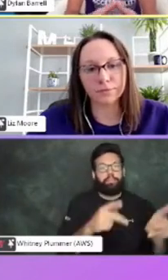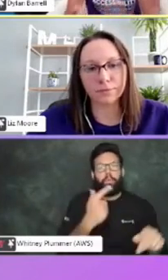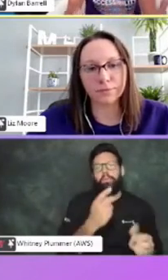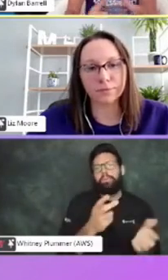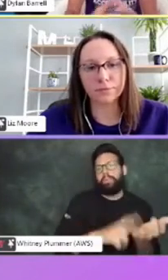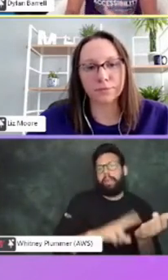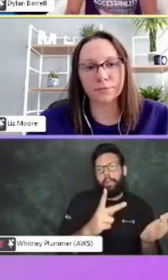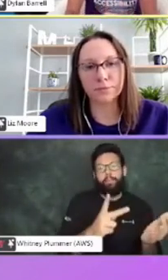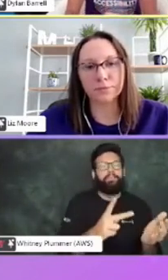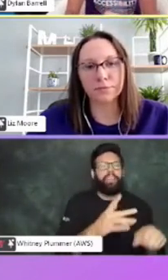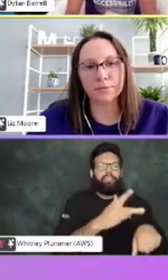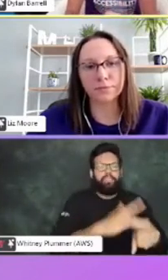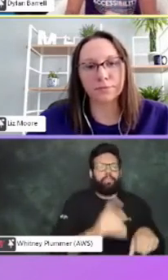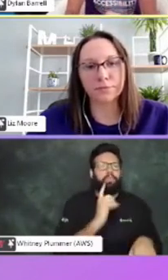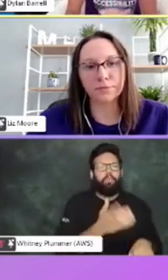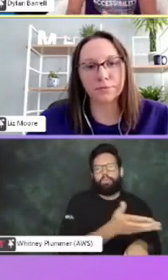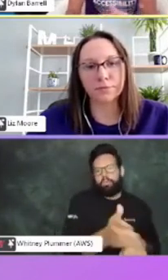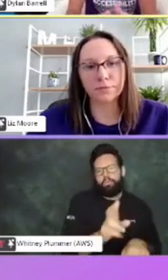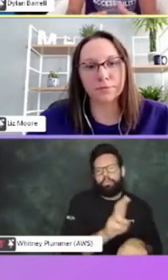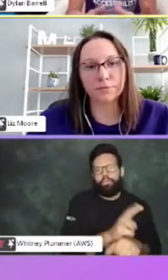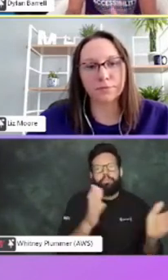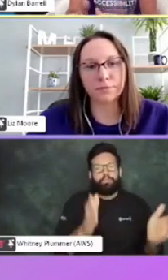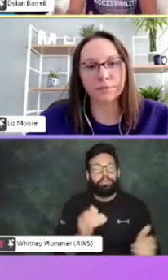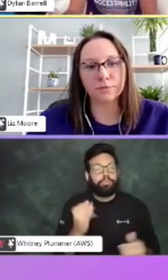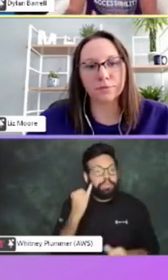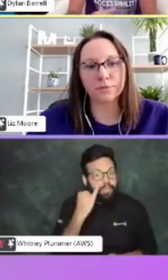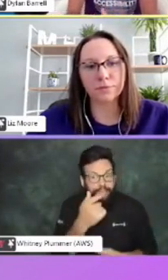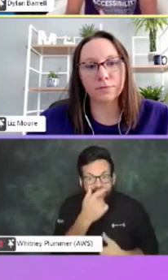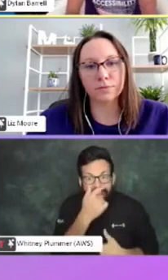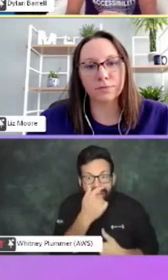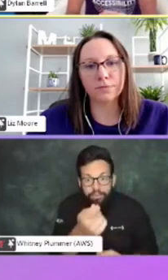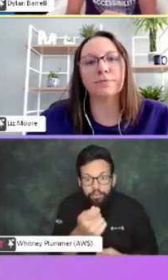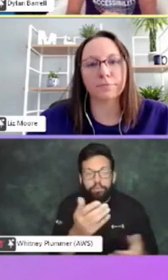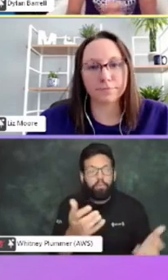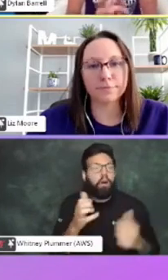if you're interested in staying up to date with those things.